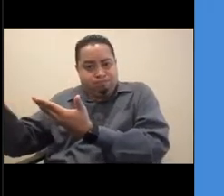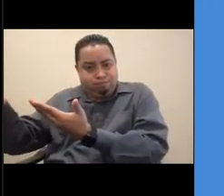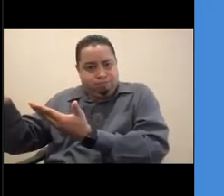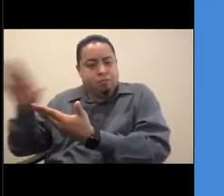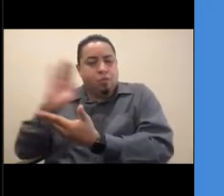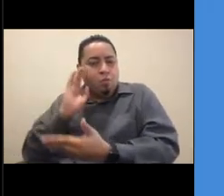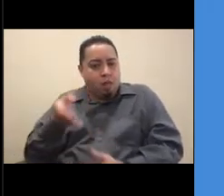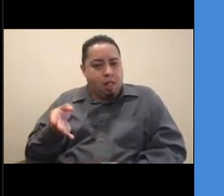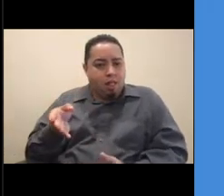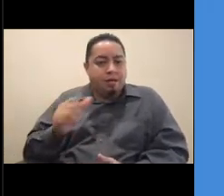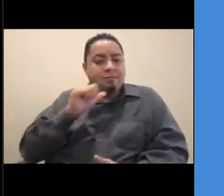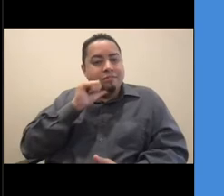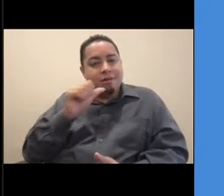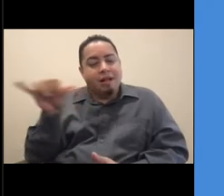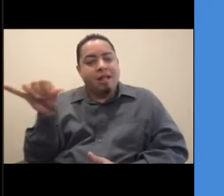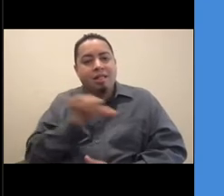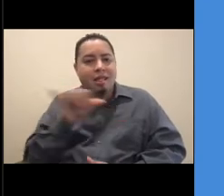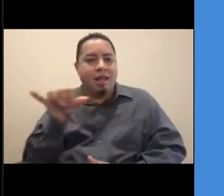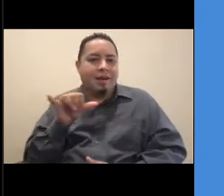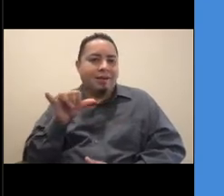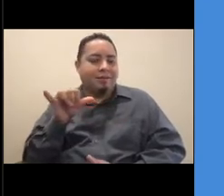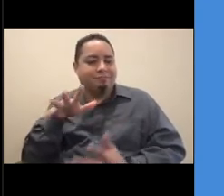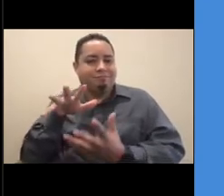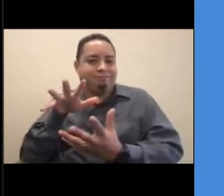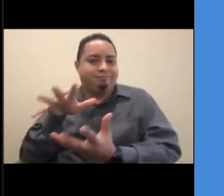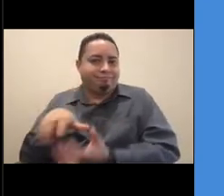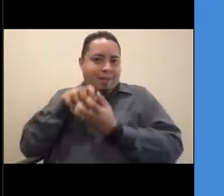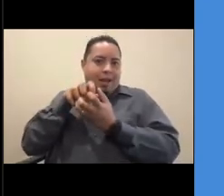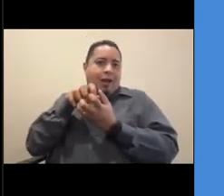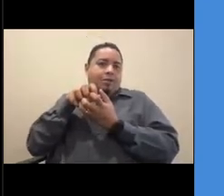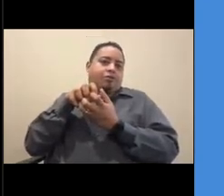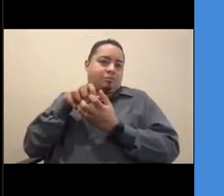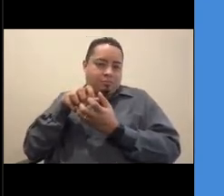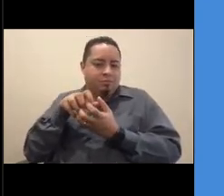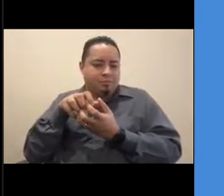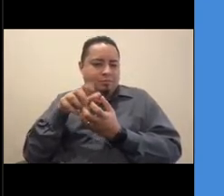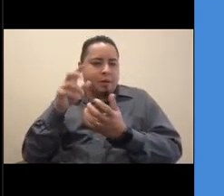rather than maybe just using like a fishing line or something like that. And you can see it's pretty heavy.